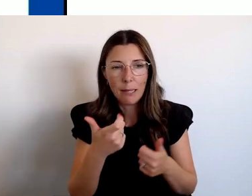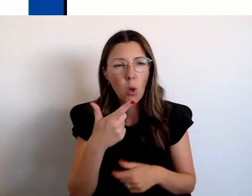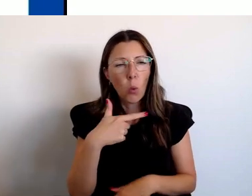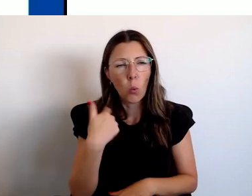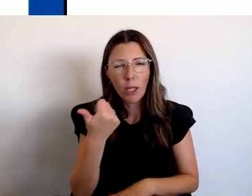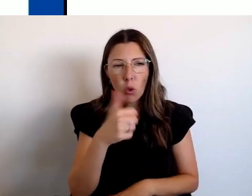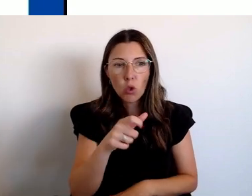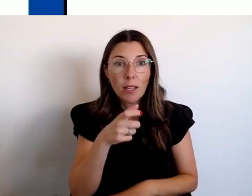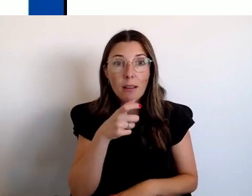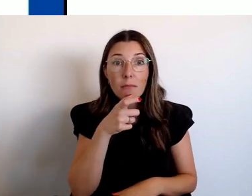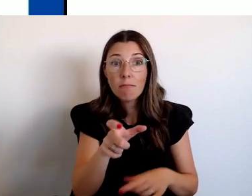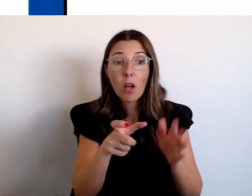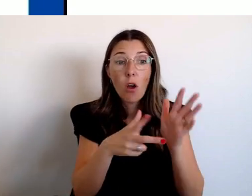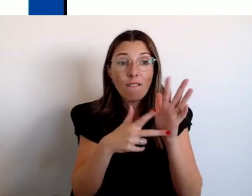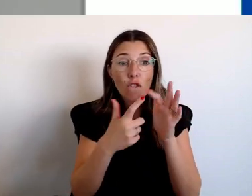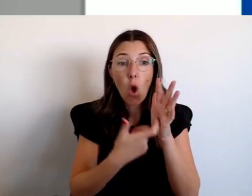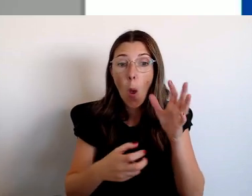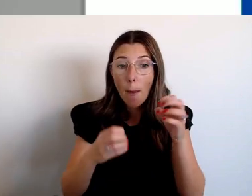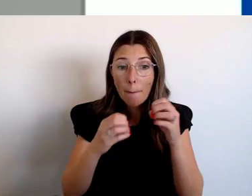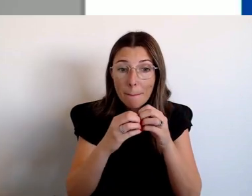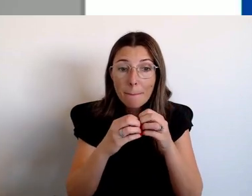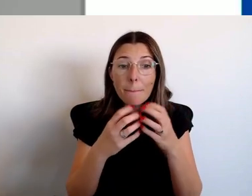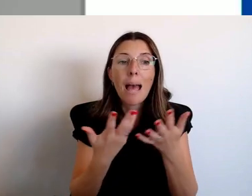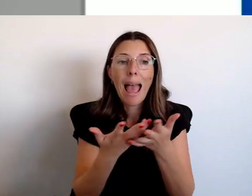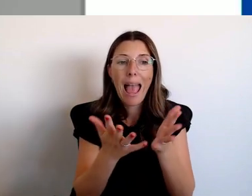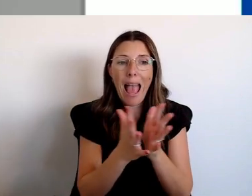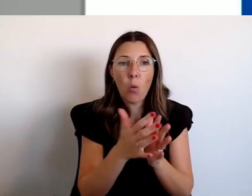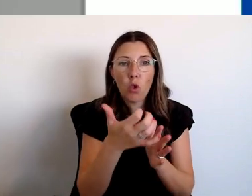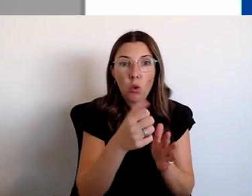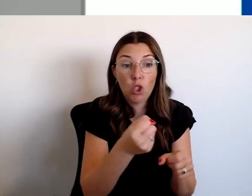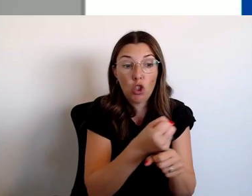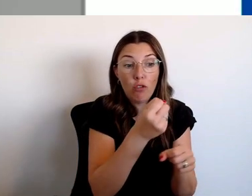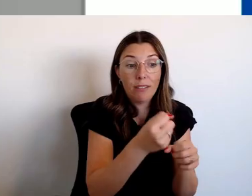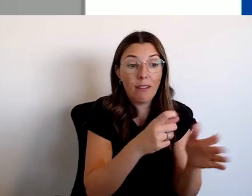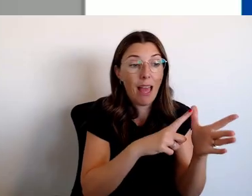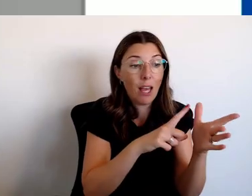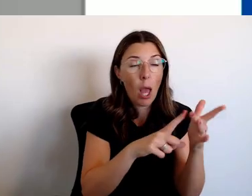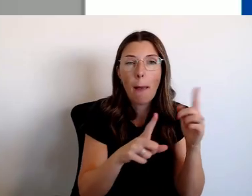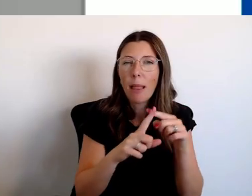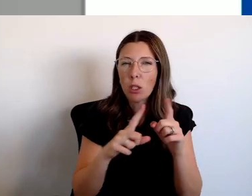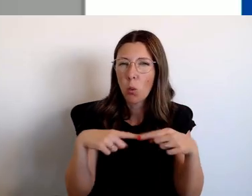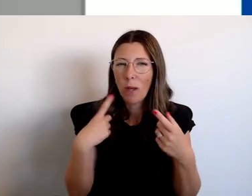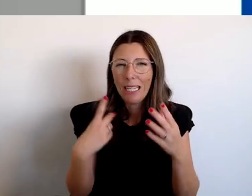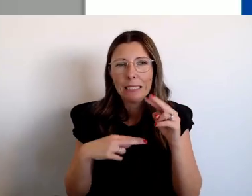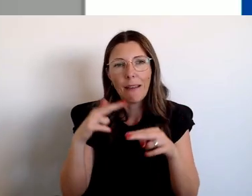our workforce on, as in how you tend to use generative AI. And we develop custom prompts and push them out